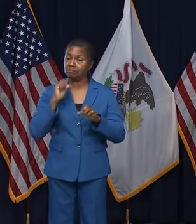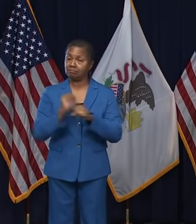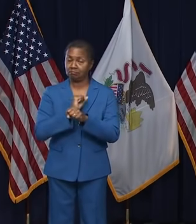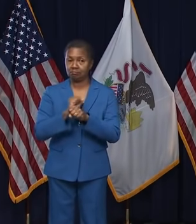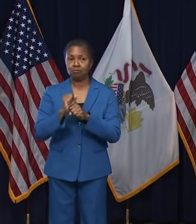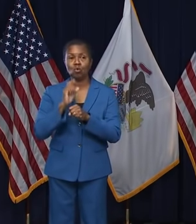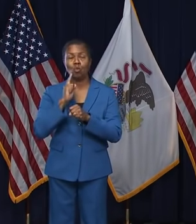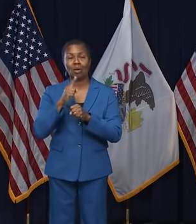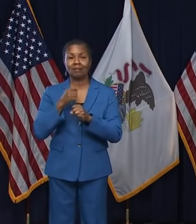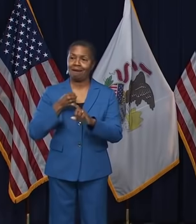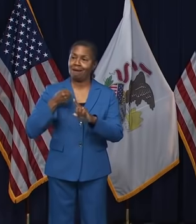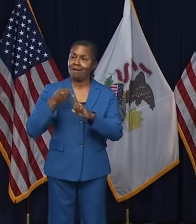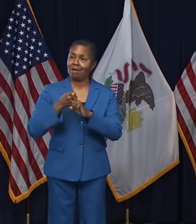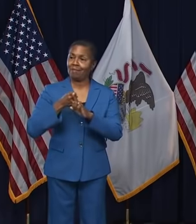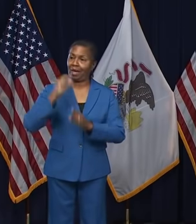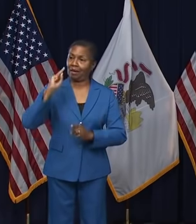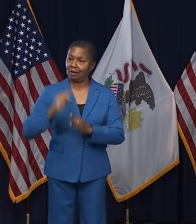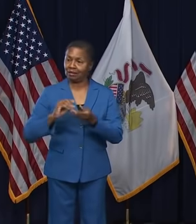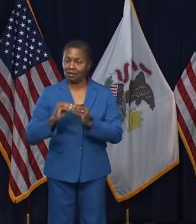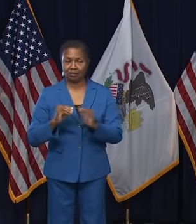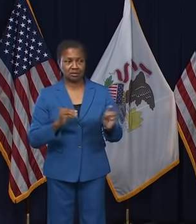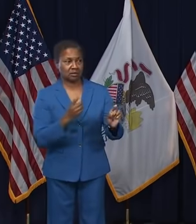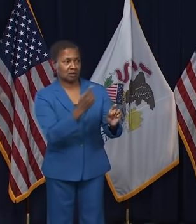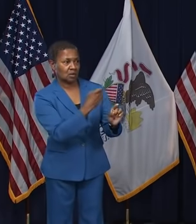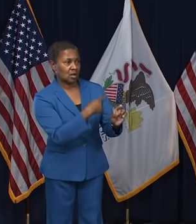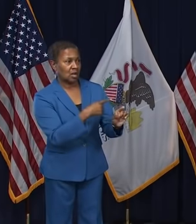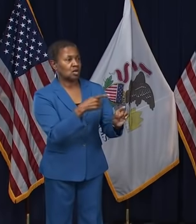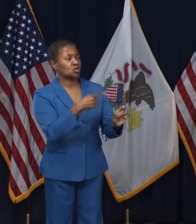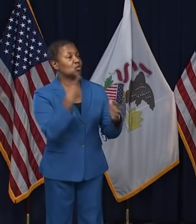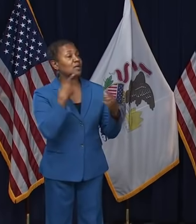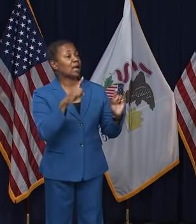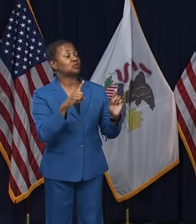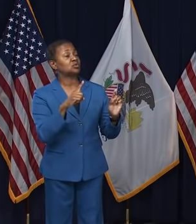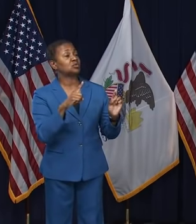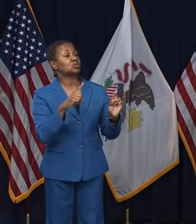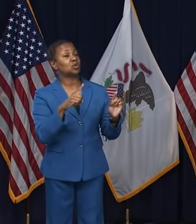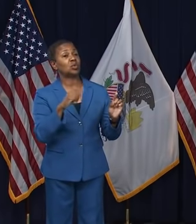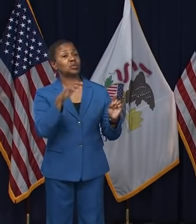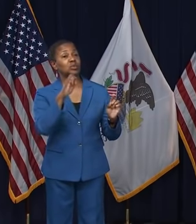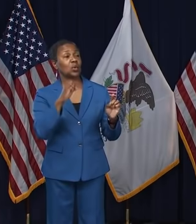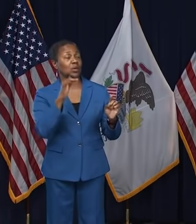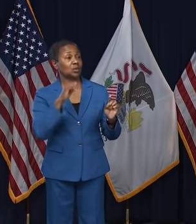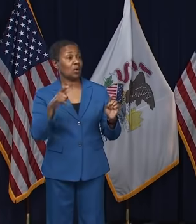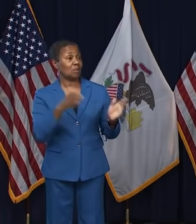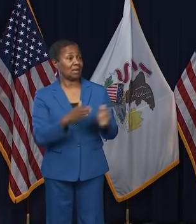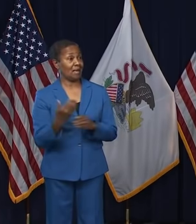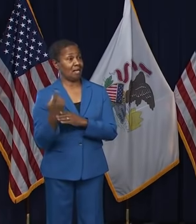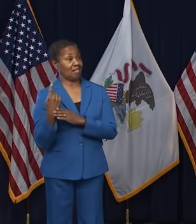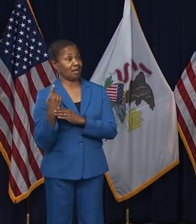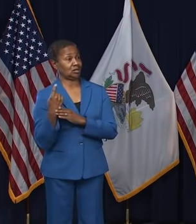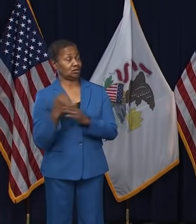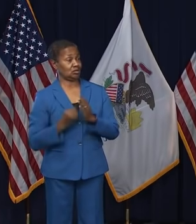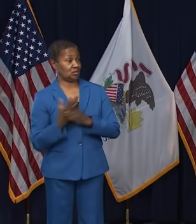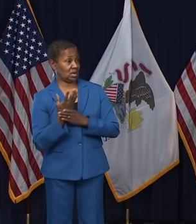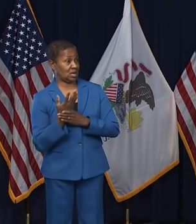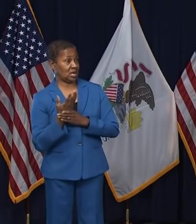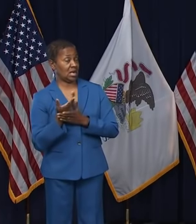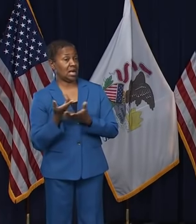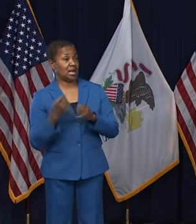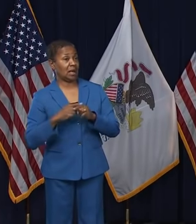requirements and vaccine